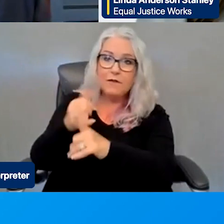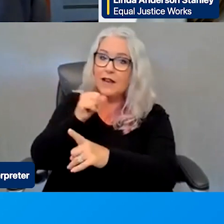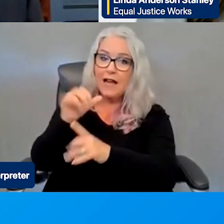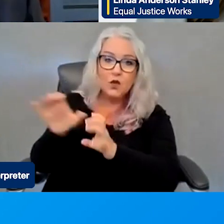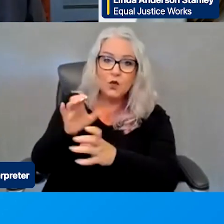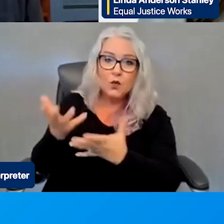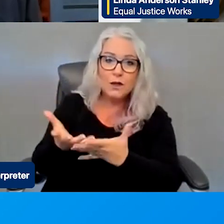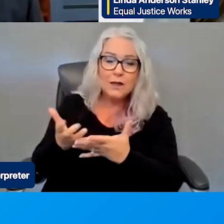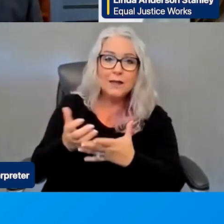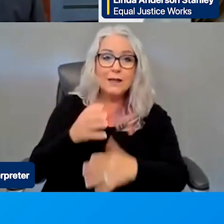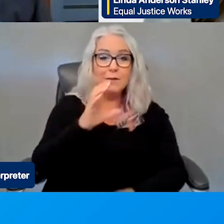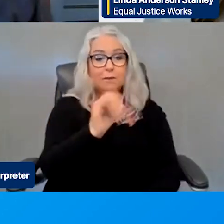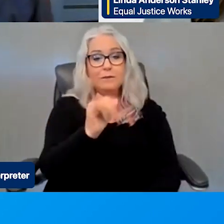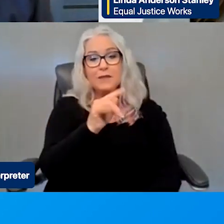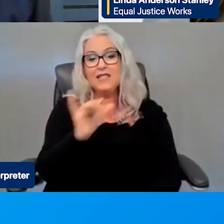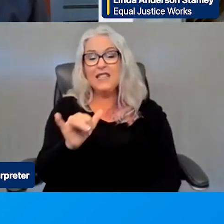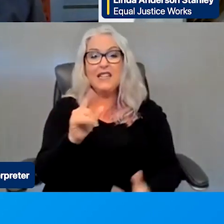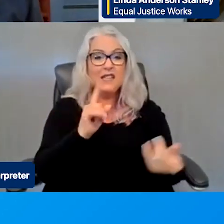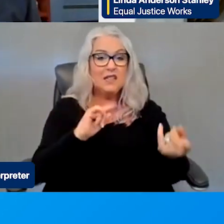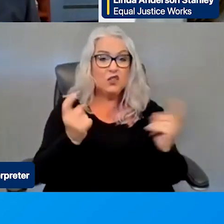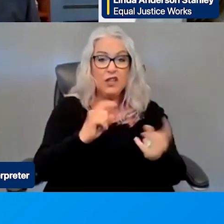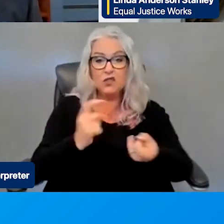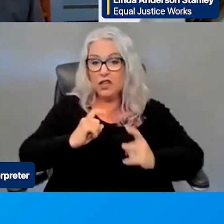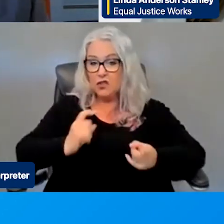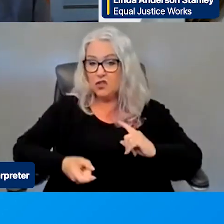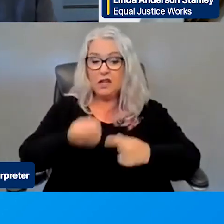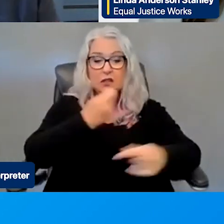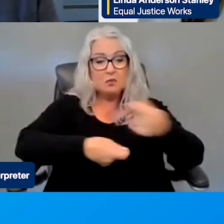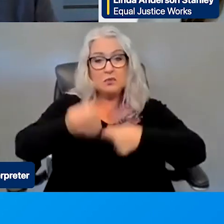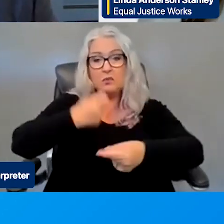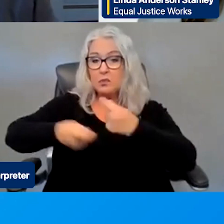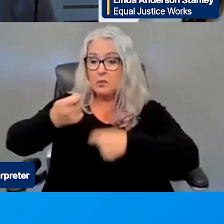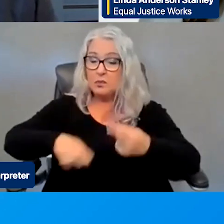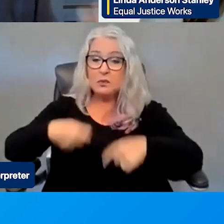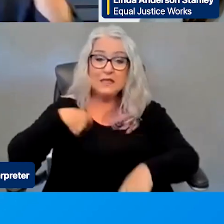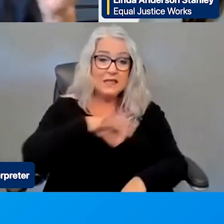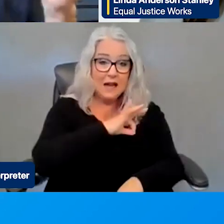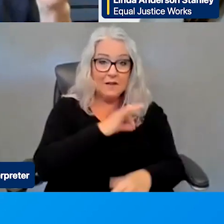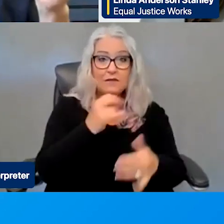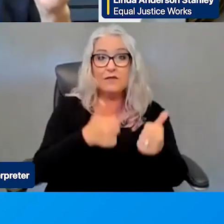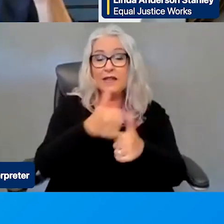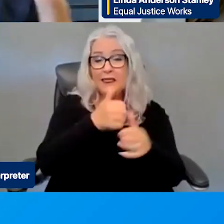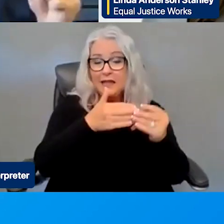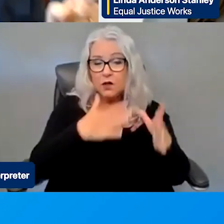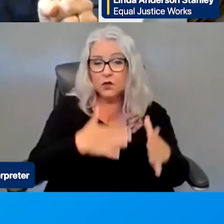Let's remember it's a city and how many times does it change administrations in the years since that happened? But the law is there.